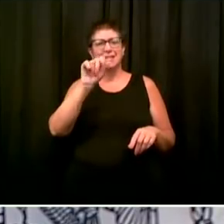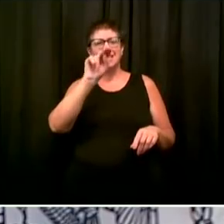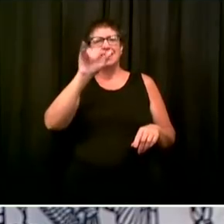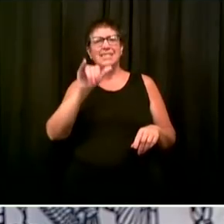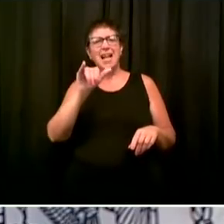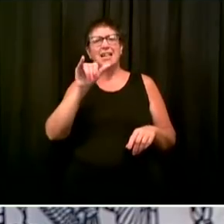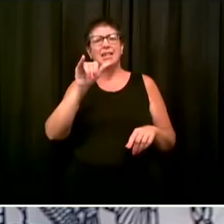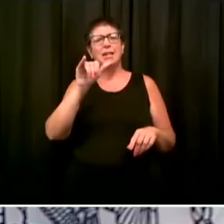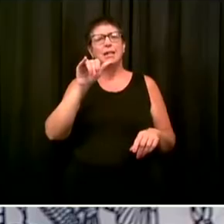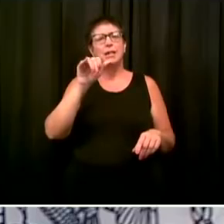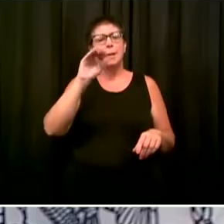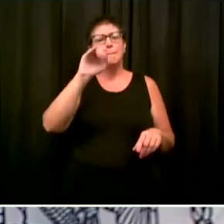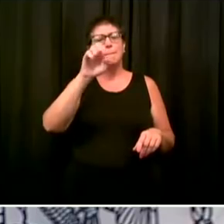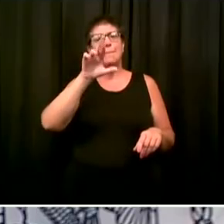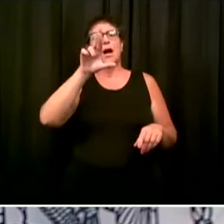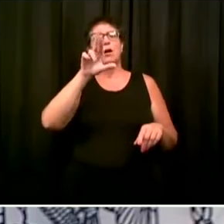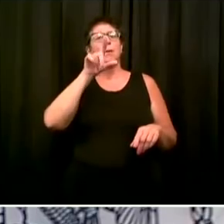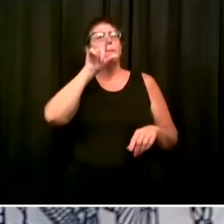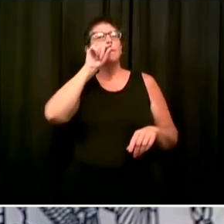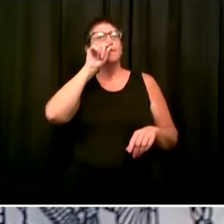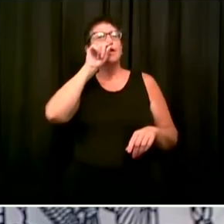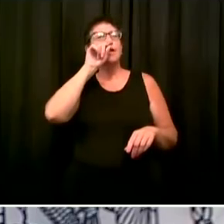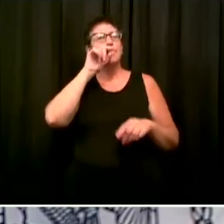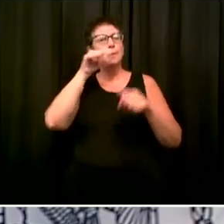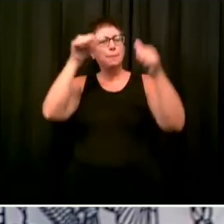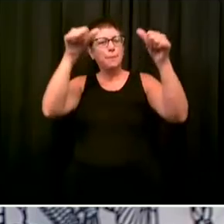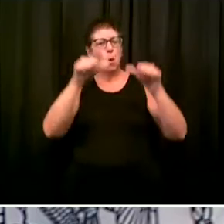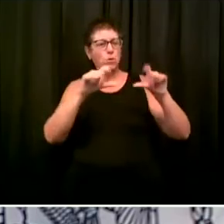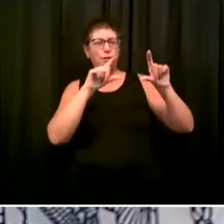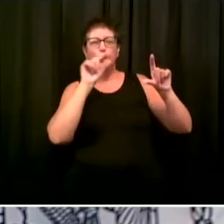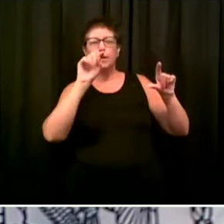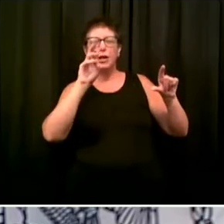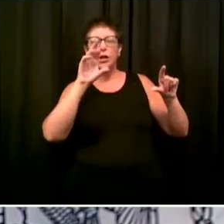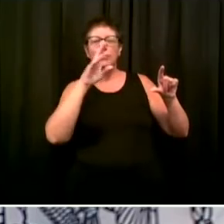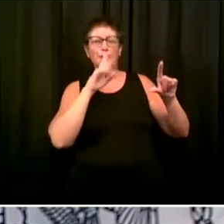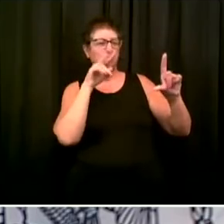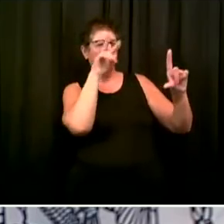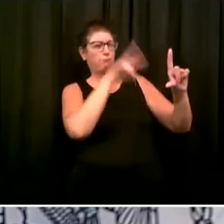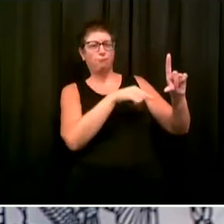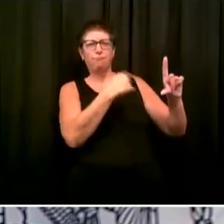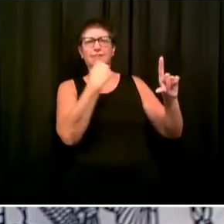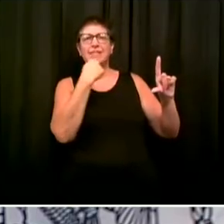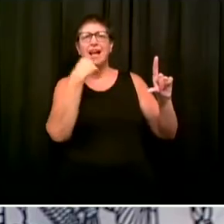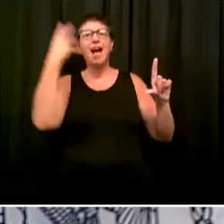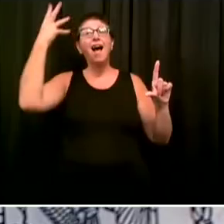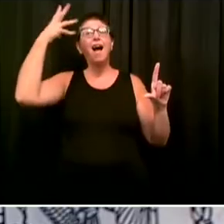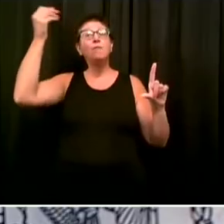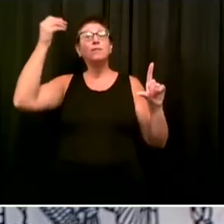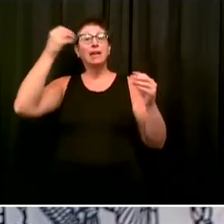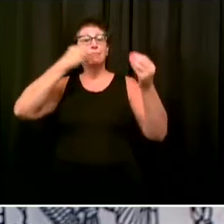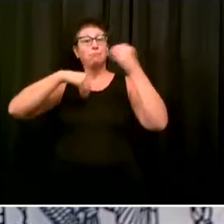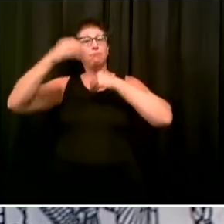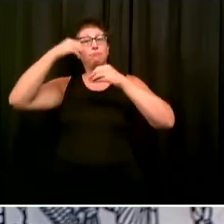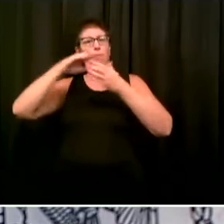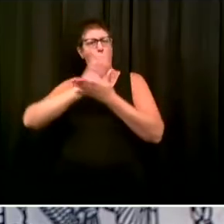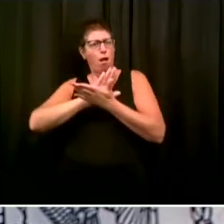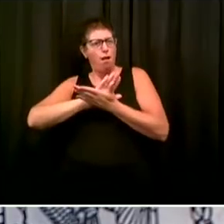OUTDOOR DINING AS NICE AS IT HAS BEEN IS NOT SUSTAINABLE.